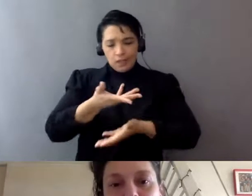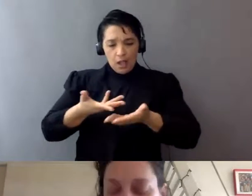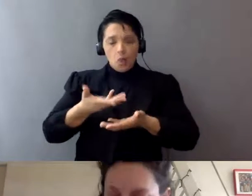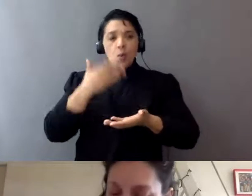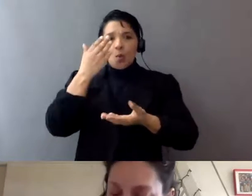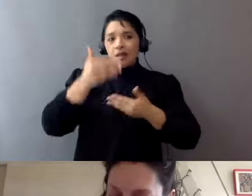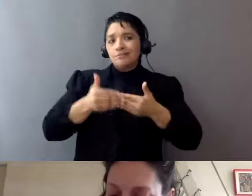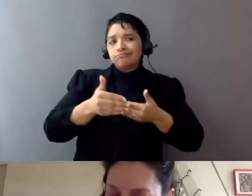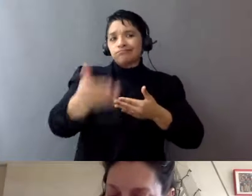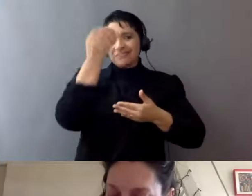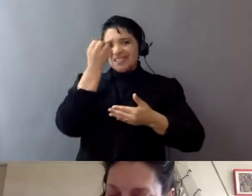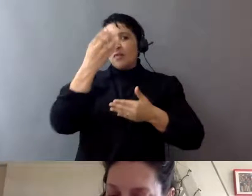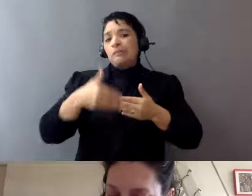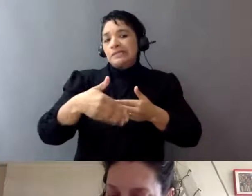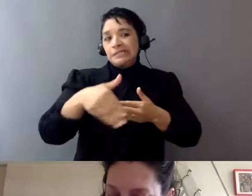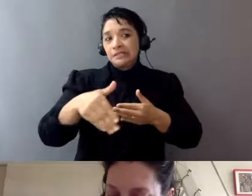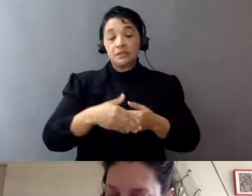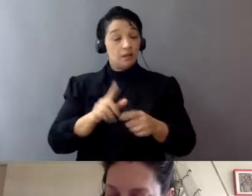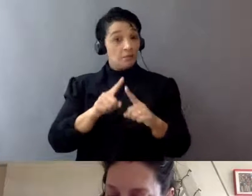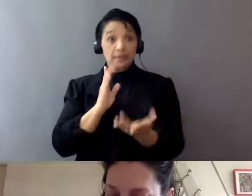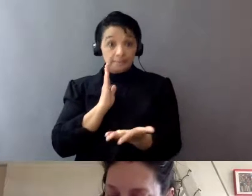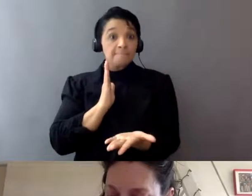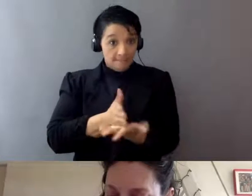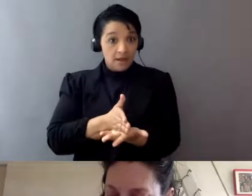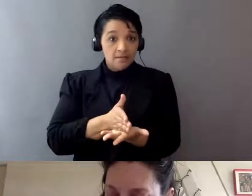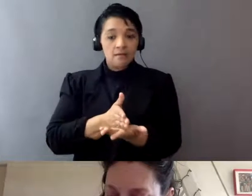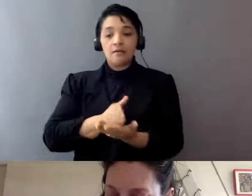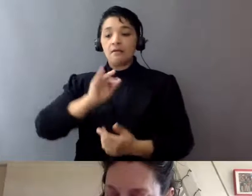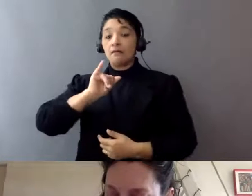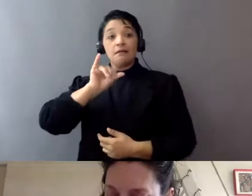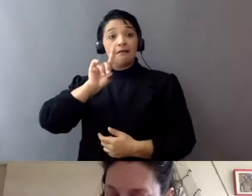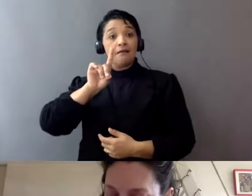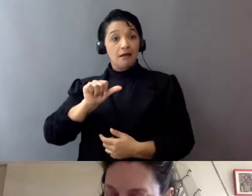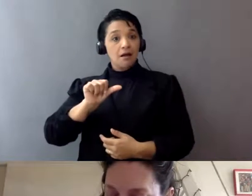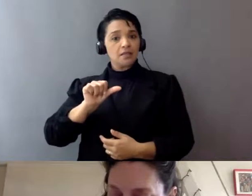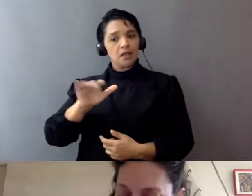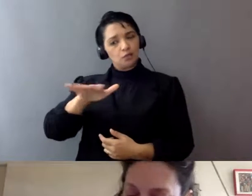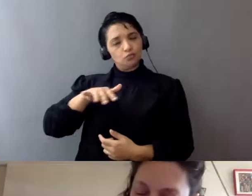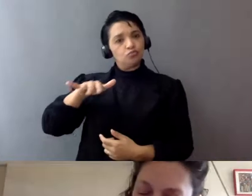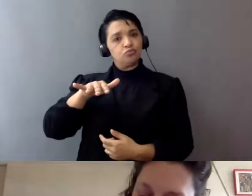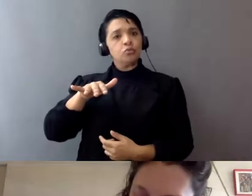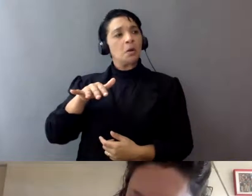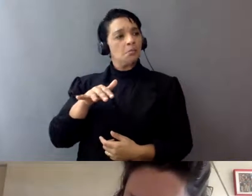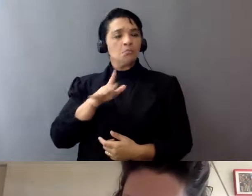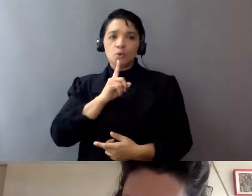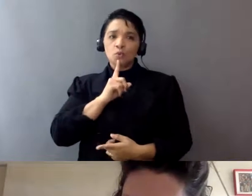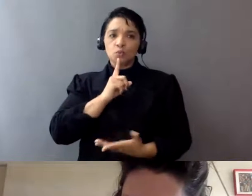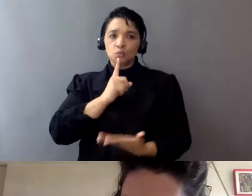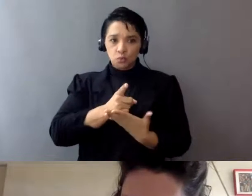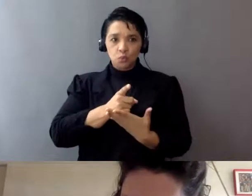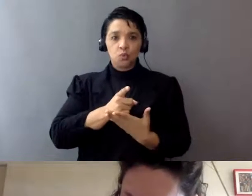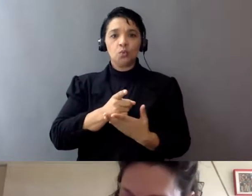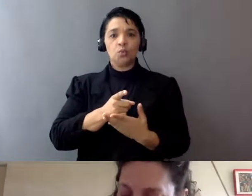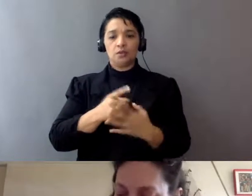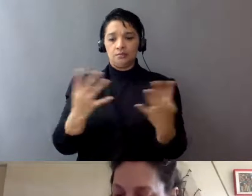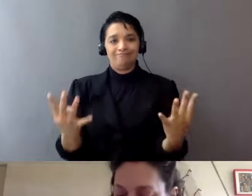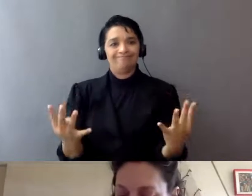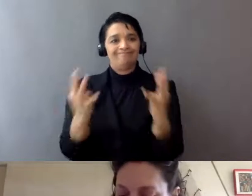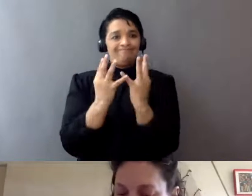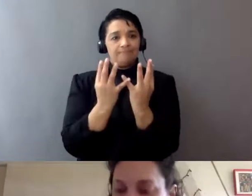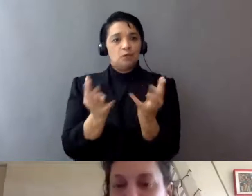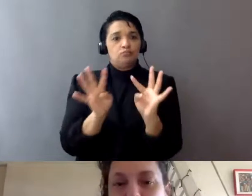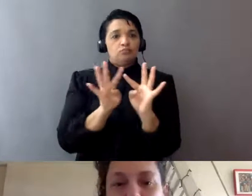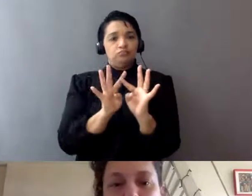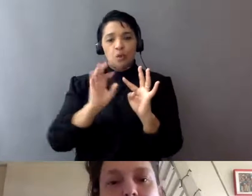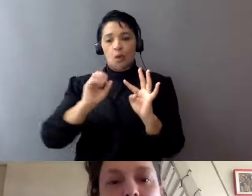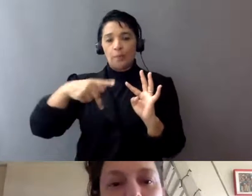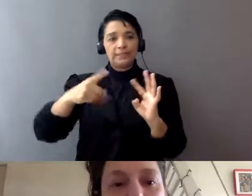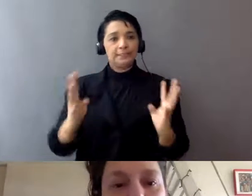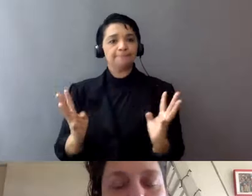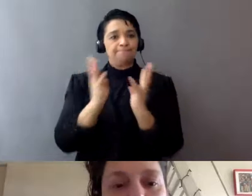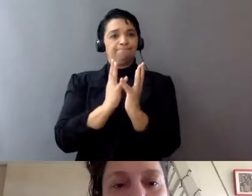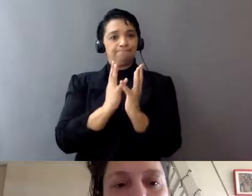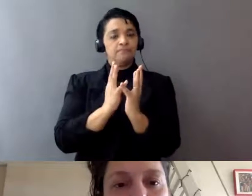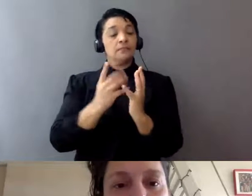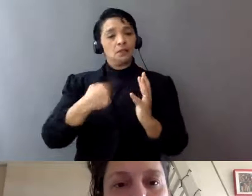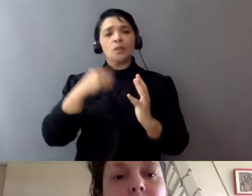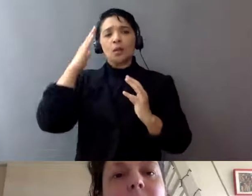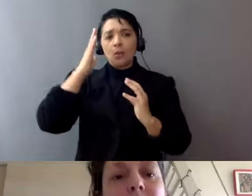For sure, IDA, in our role of being that convening force on OPDs, we'll have more spaces like